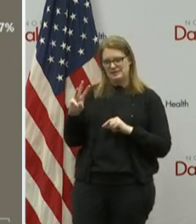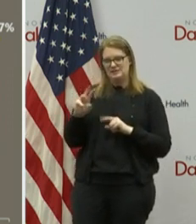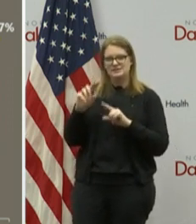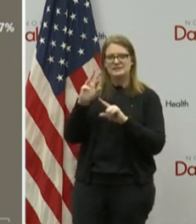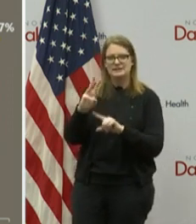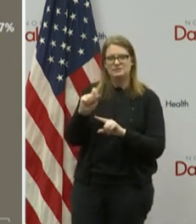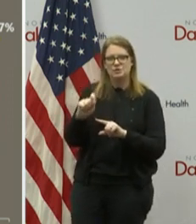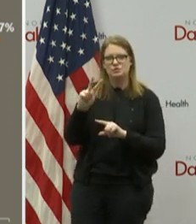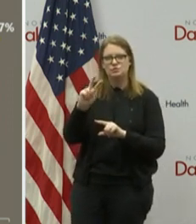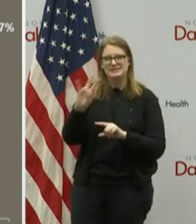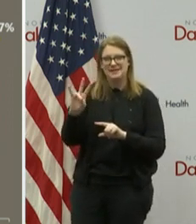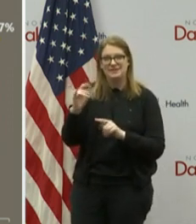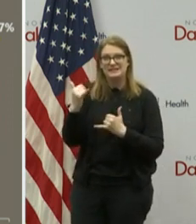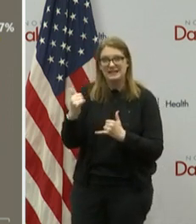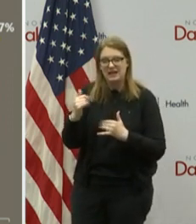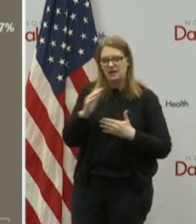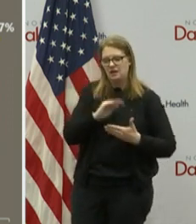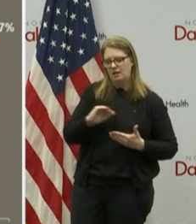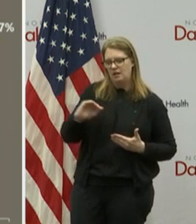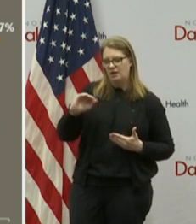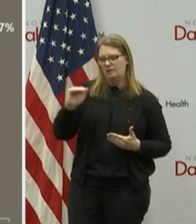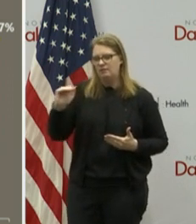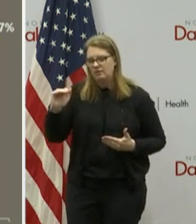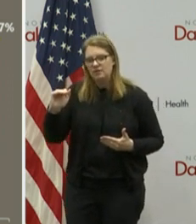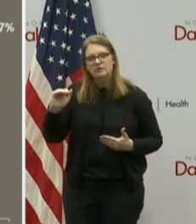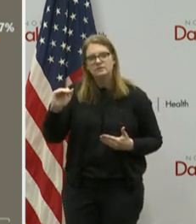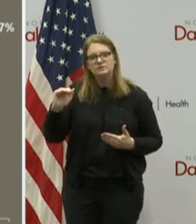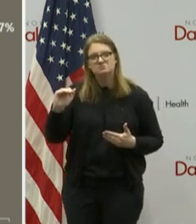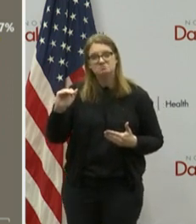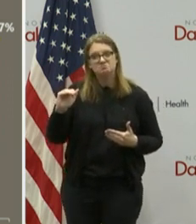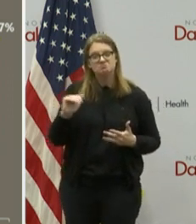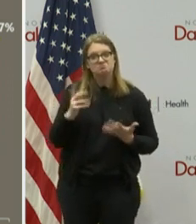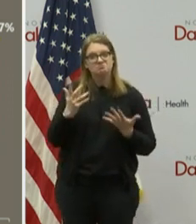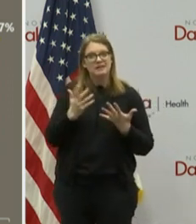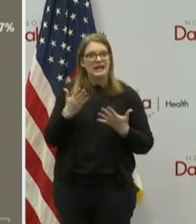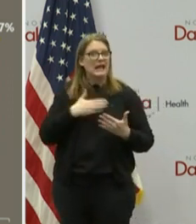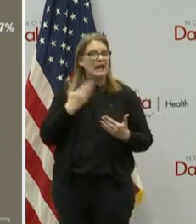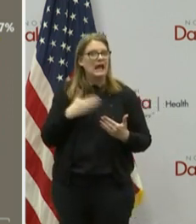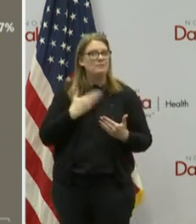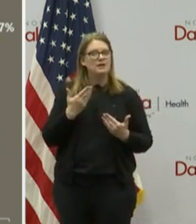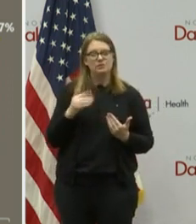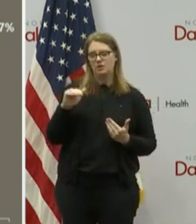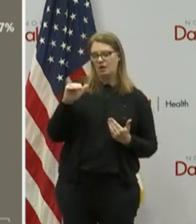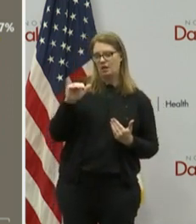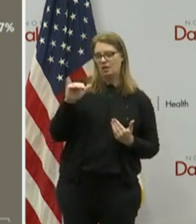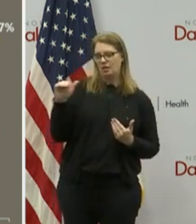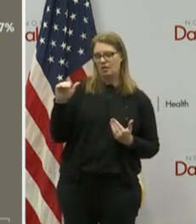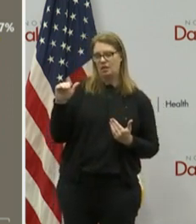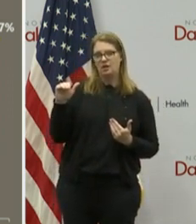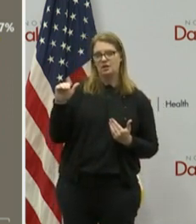WERE NEARLY FLAT. IT WAS 6.26 YESTERDAY AND 6.27 TODAY. HAVING A DAY WHEN WE WERE NOT